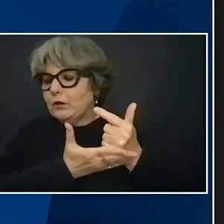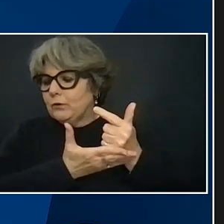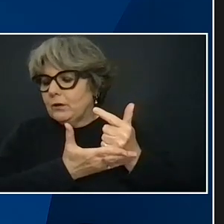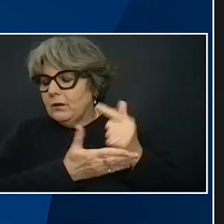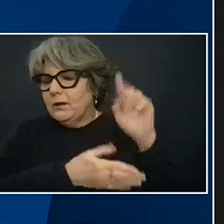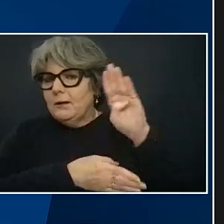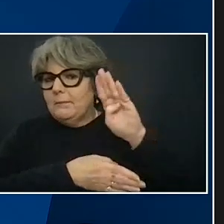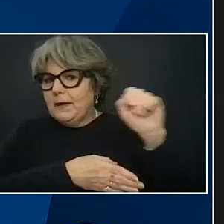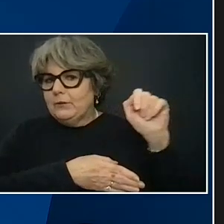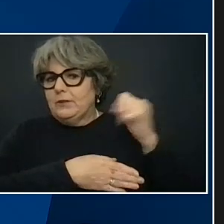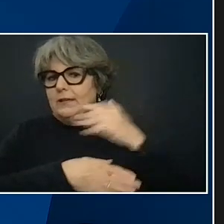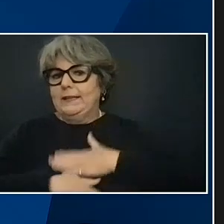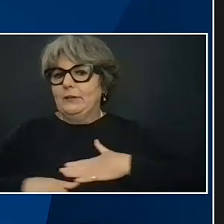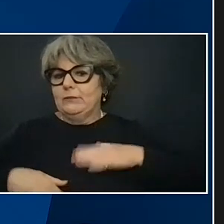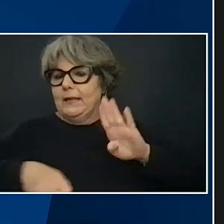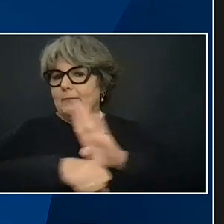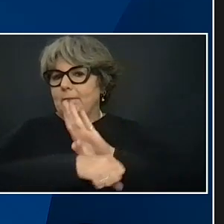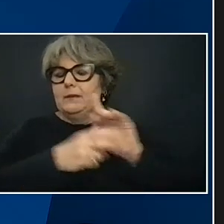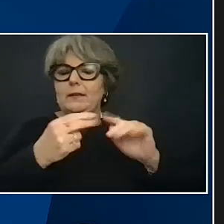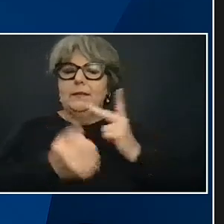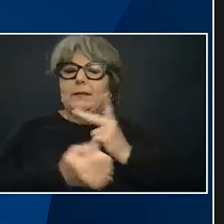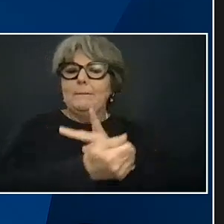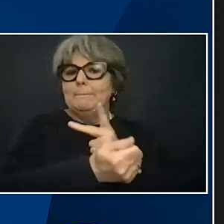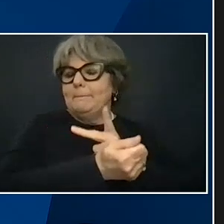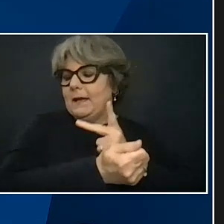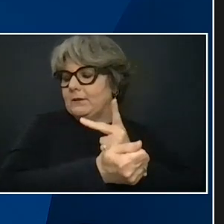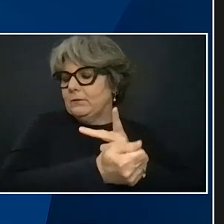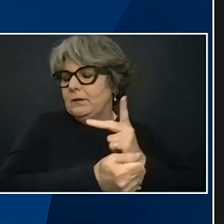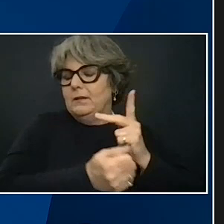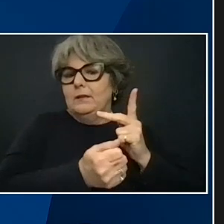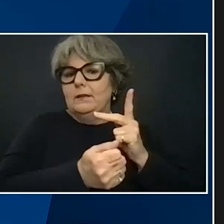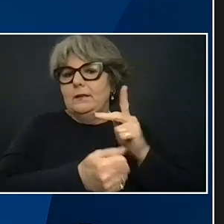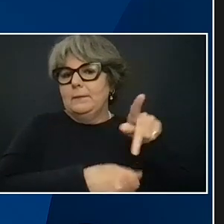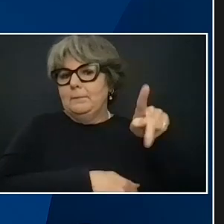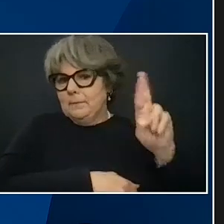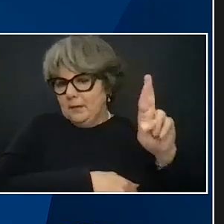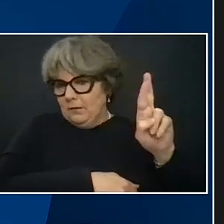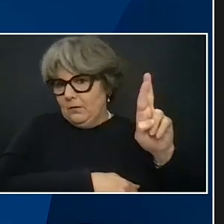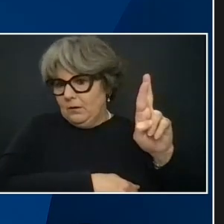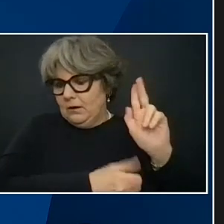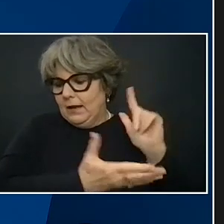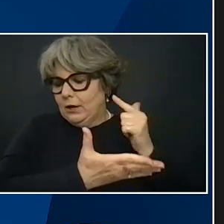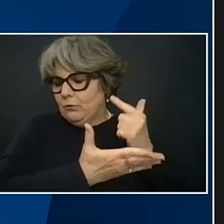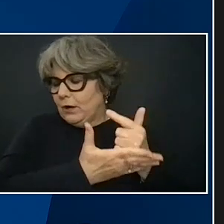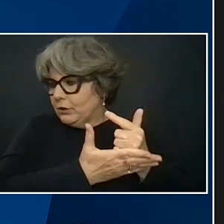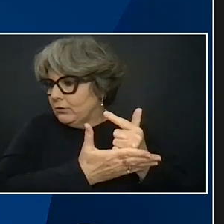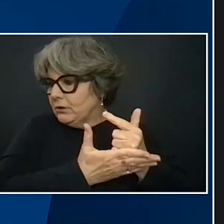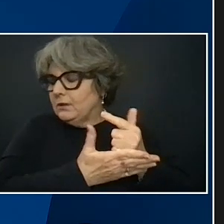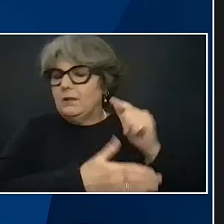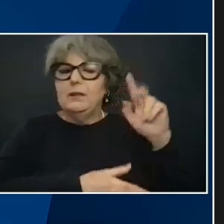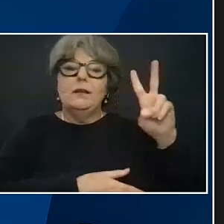entertainment business and a master's in public relations. I graduated valedictorian both times and